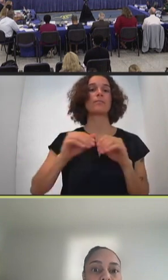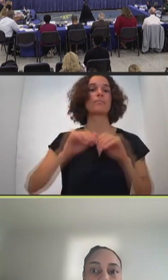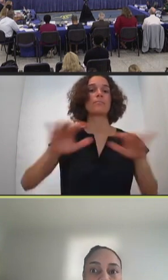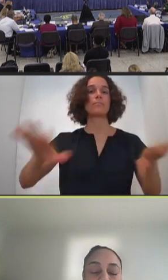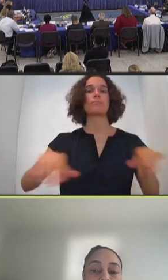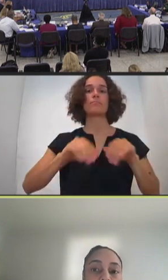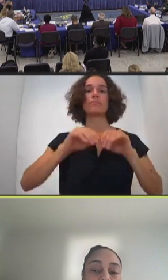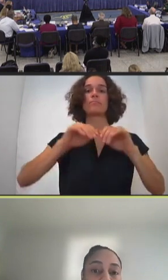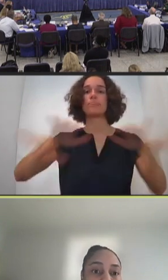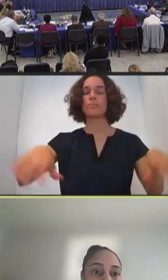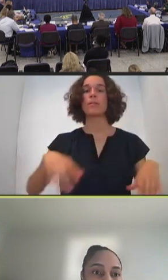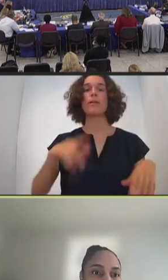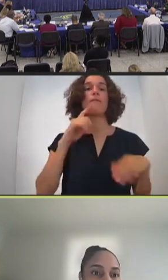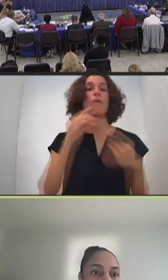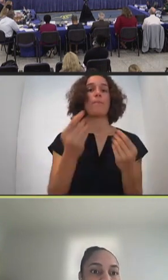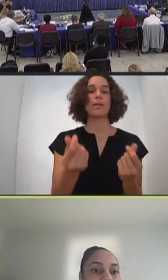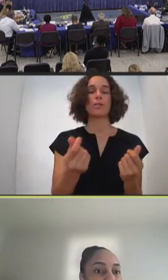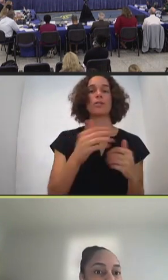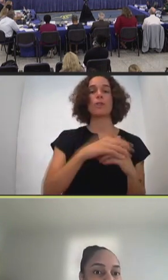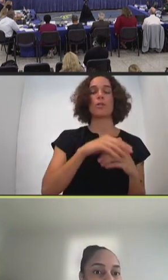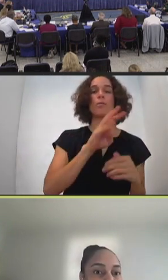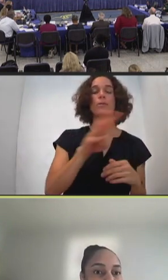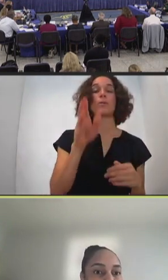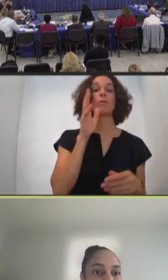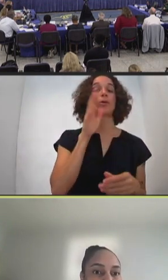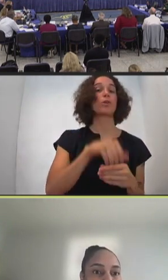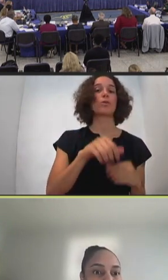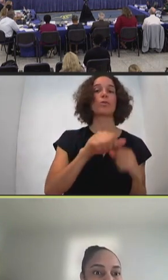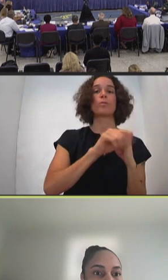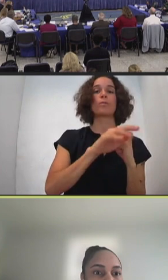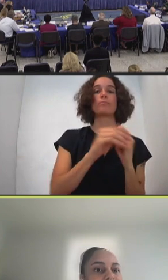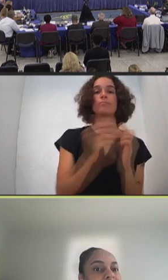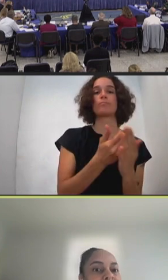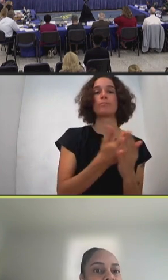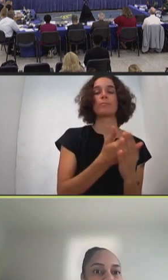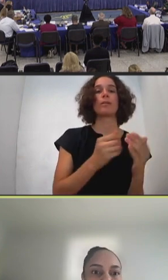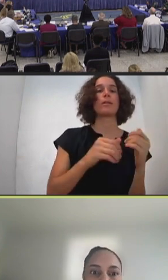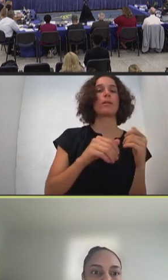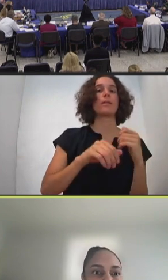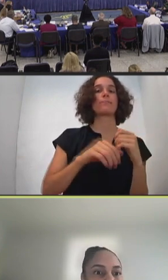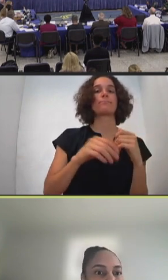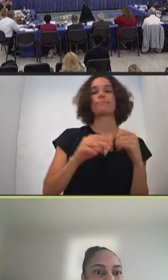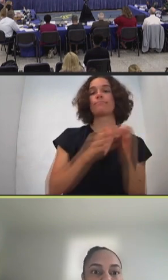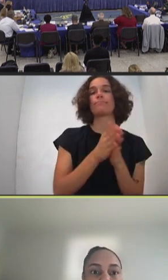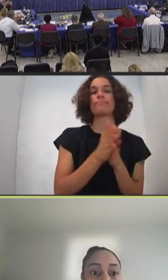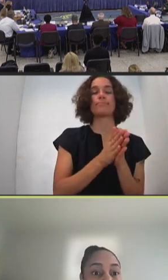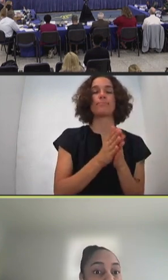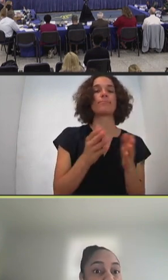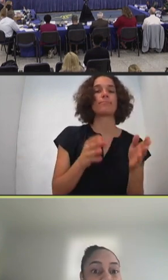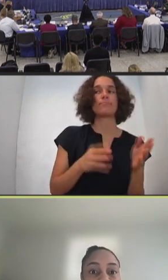will include a range of new ads promoting flu, COVID, and RSV. This will include TV, print,